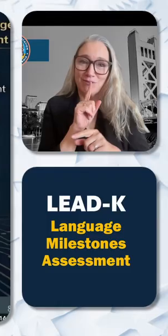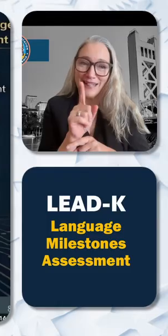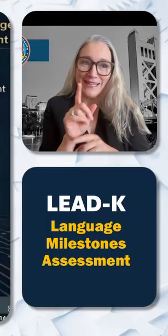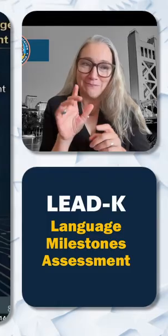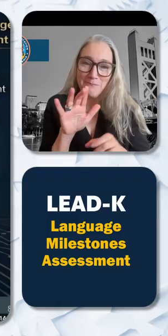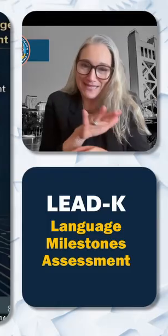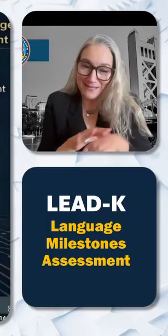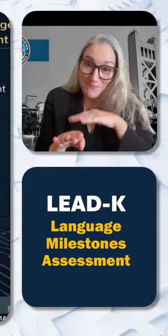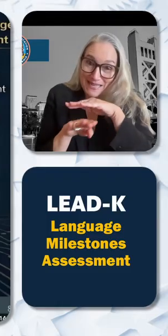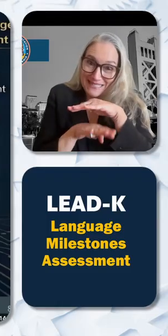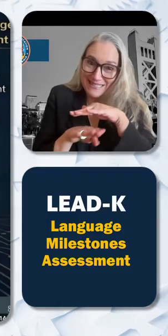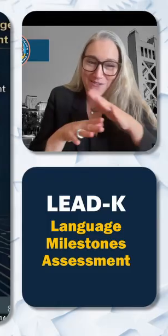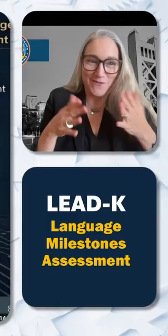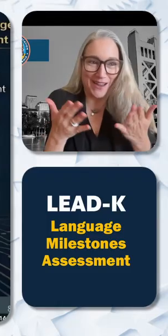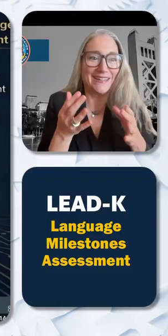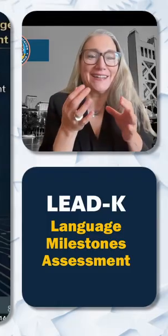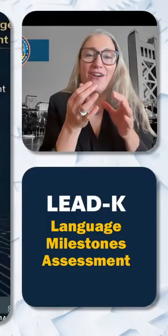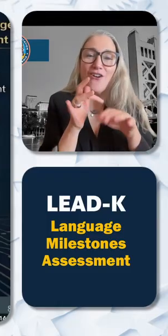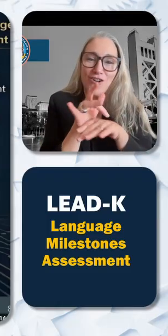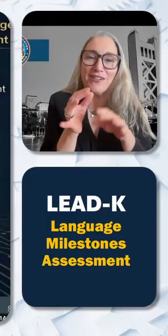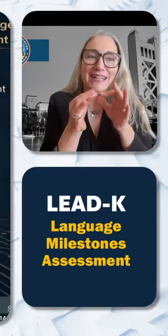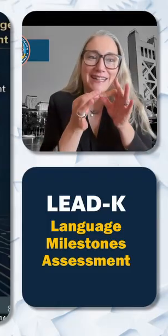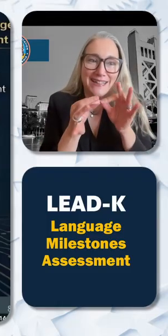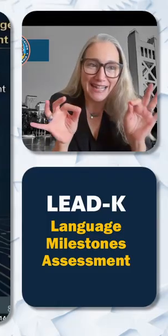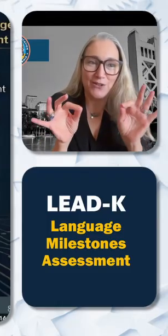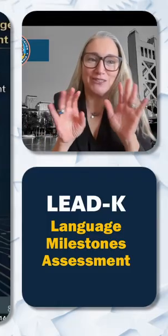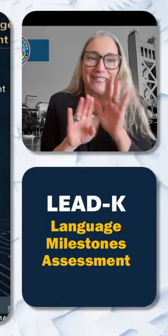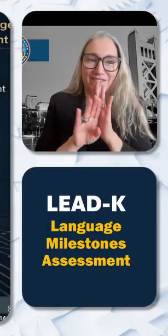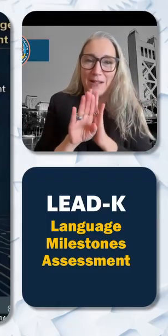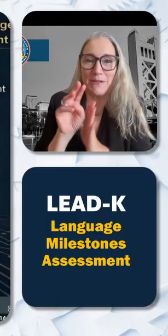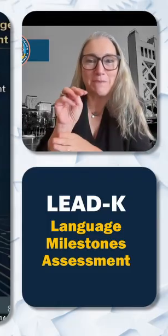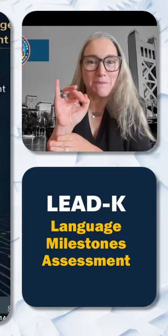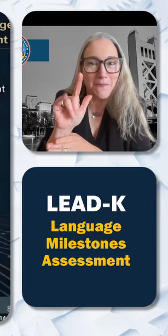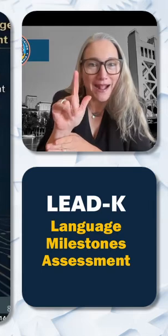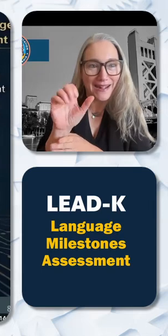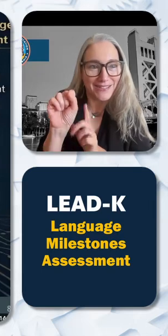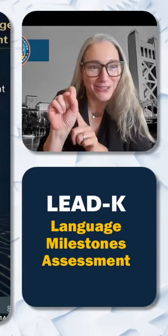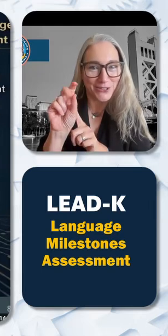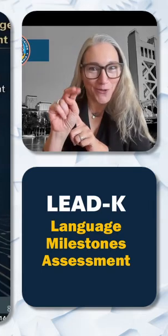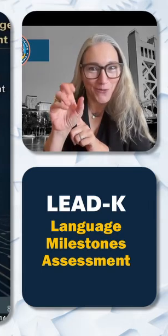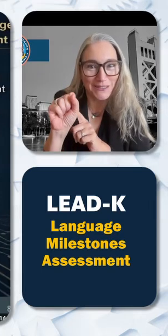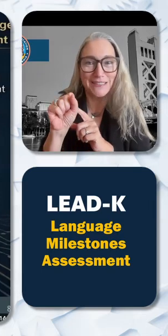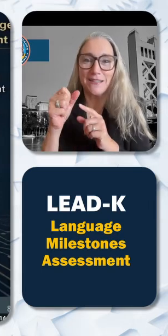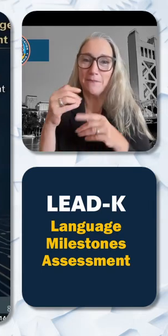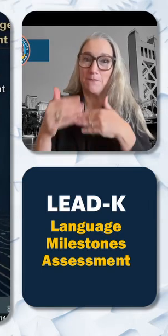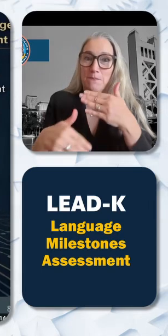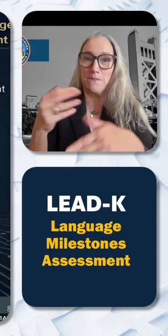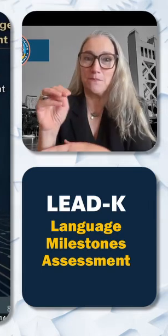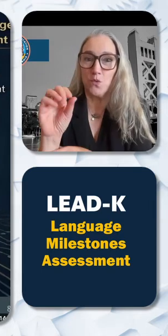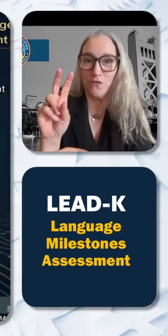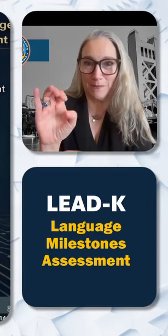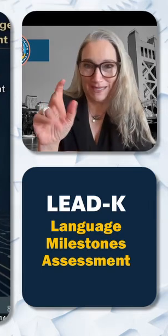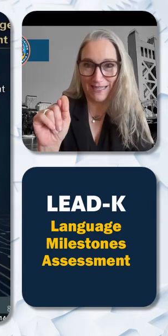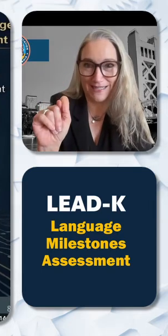So the LEAD-K campaign really, basically, is early language development milestones.